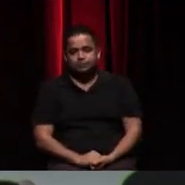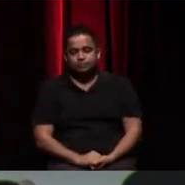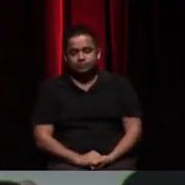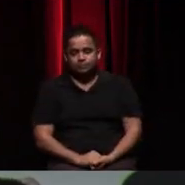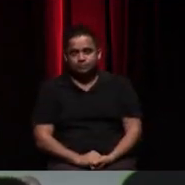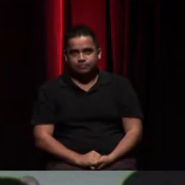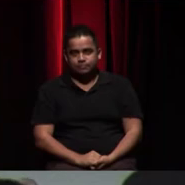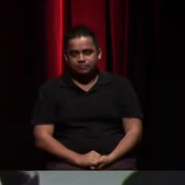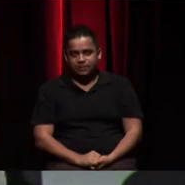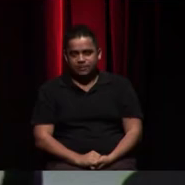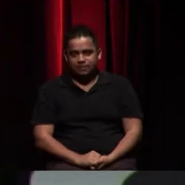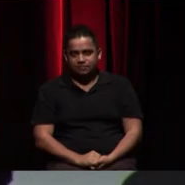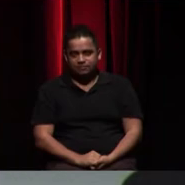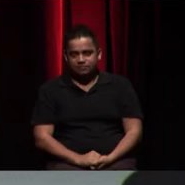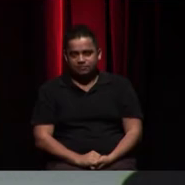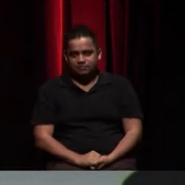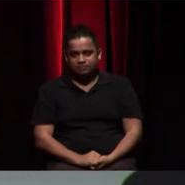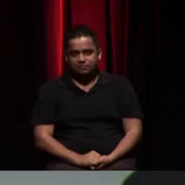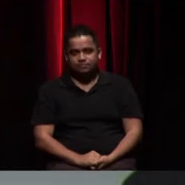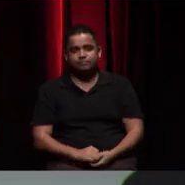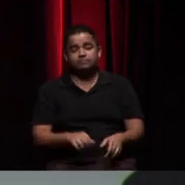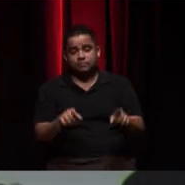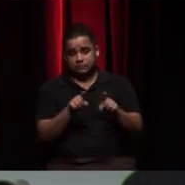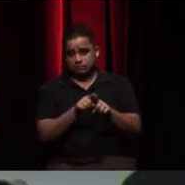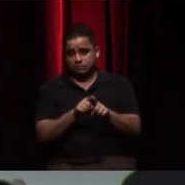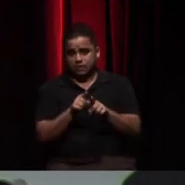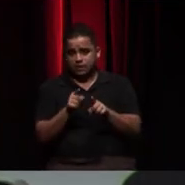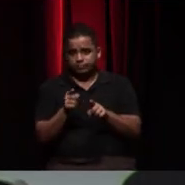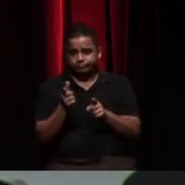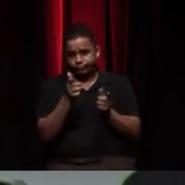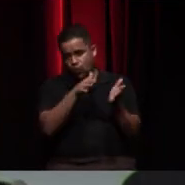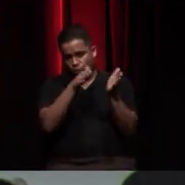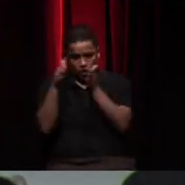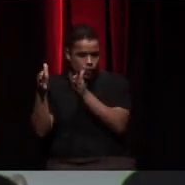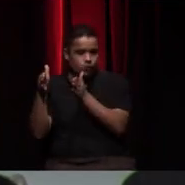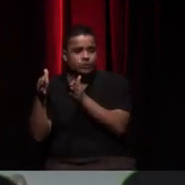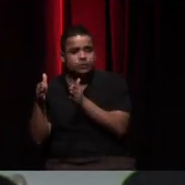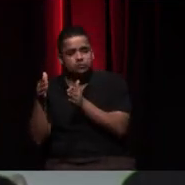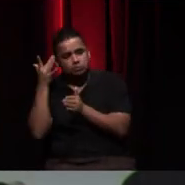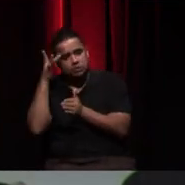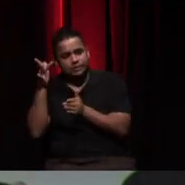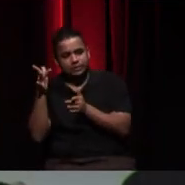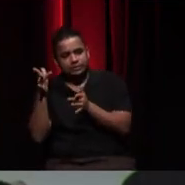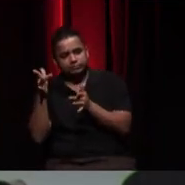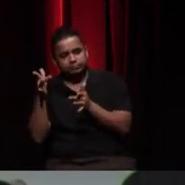Another I’d like to mention, Maybe I can show you the connection